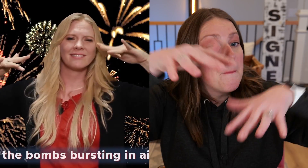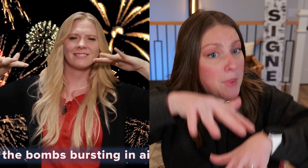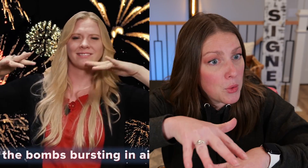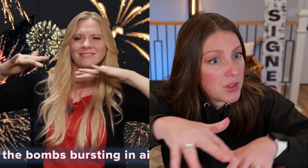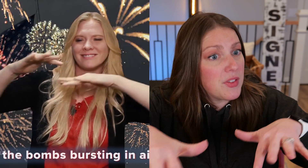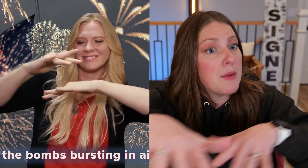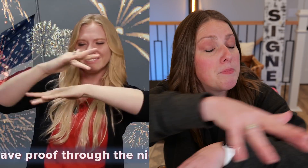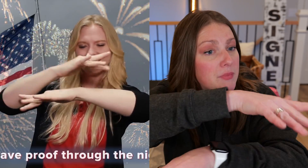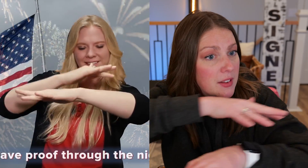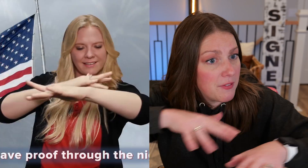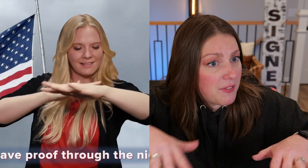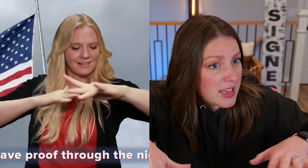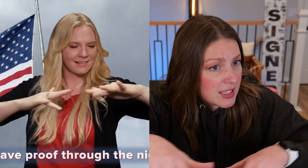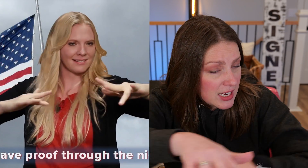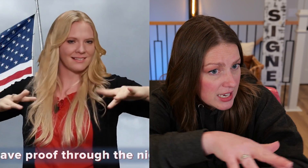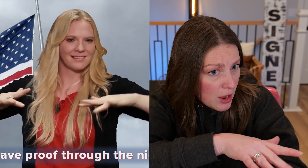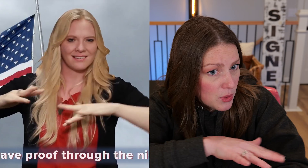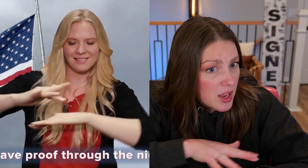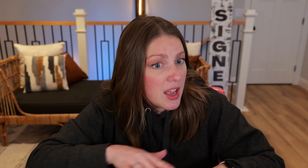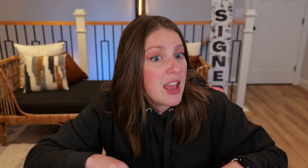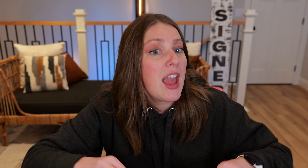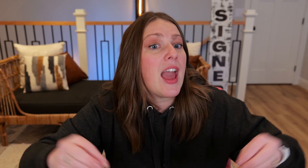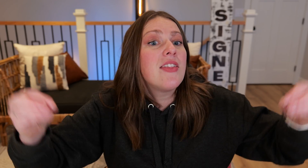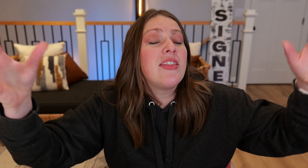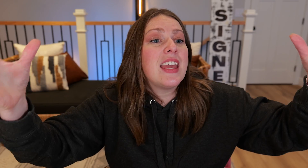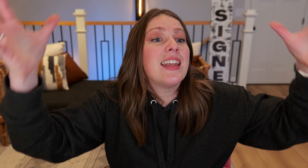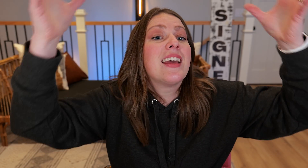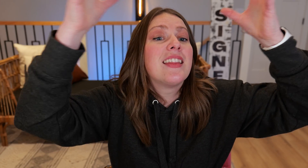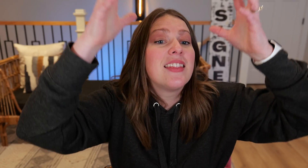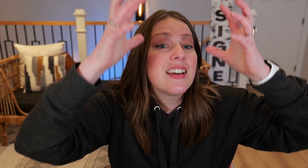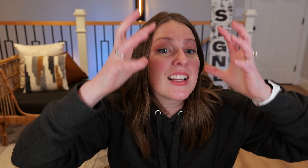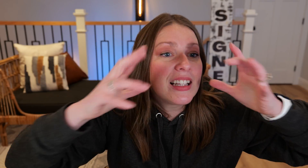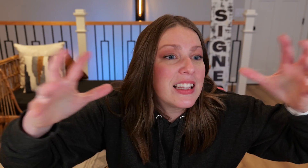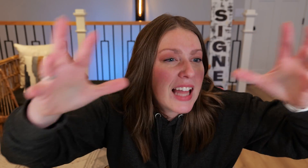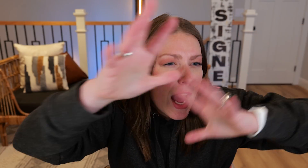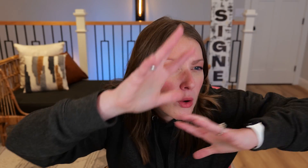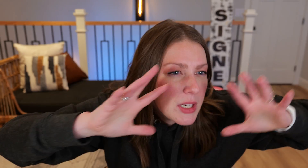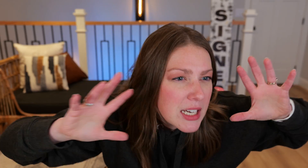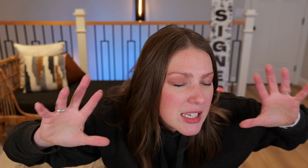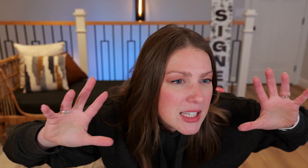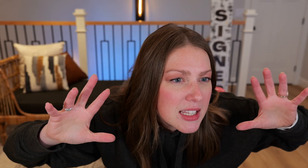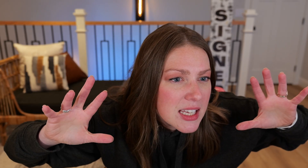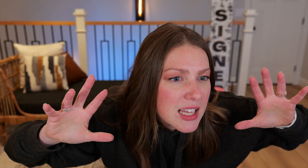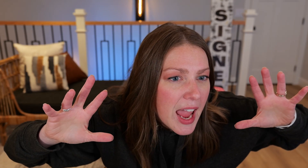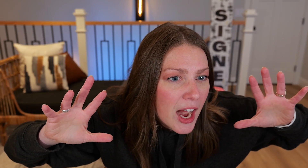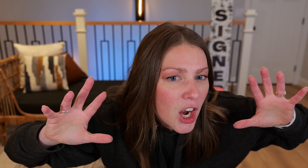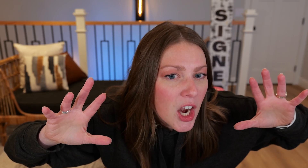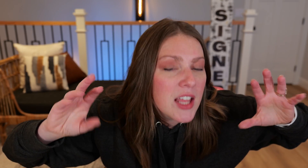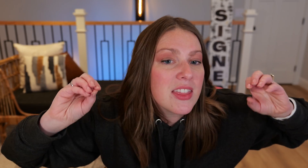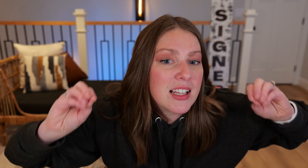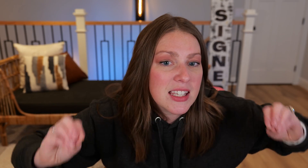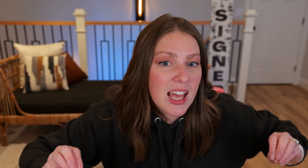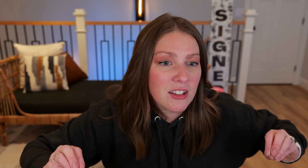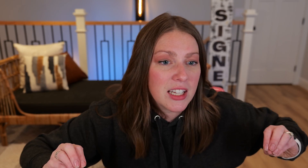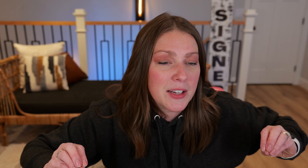Both of them facing down. And then the cloudiness that's in the air that's settling.